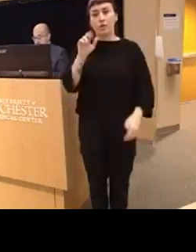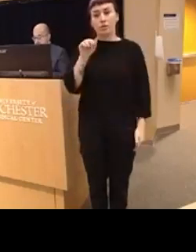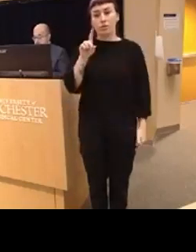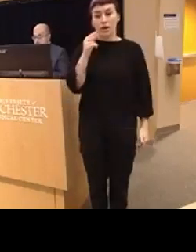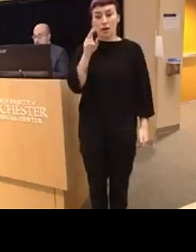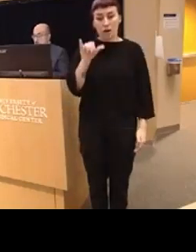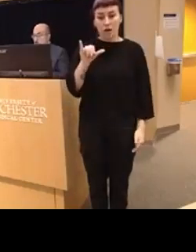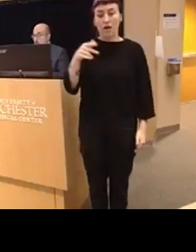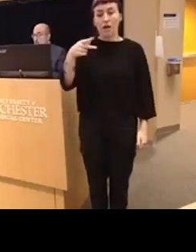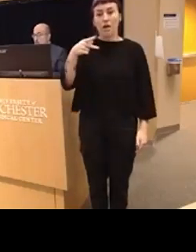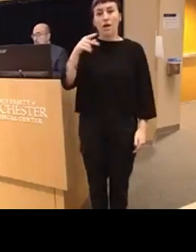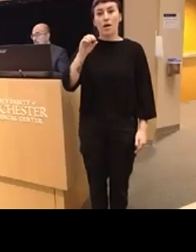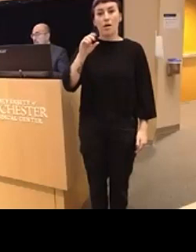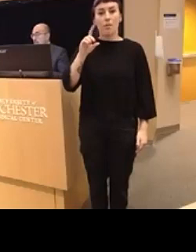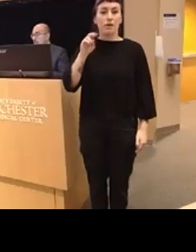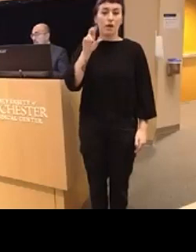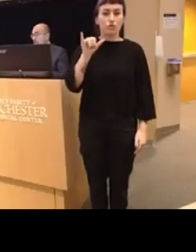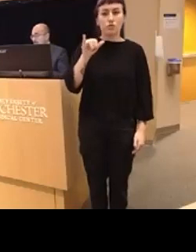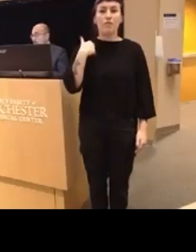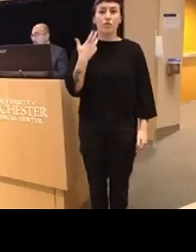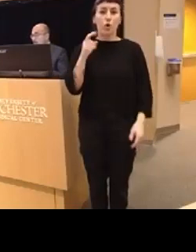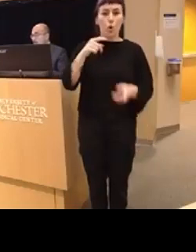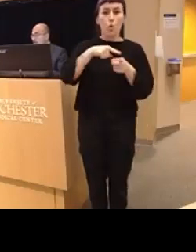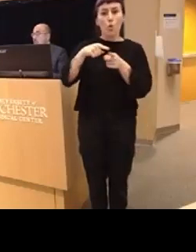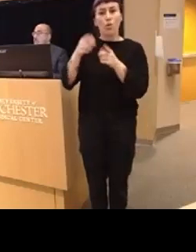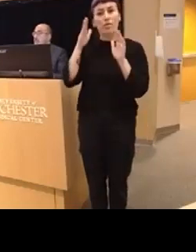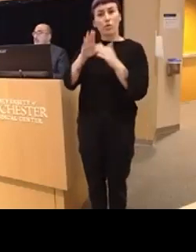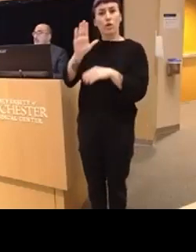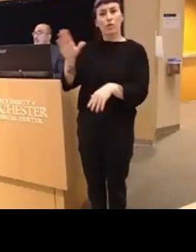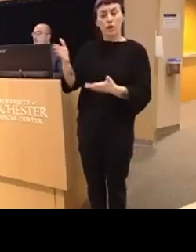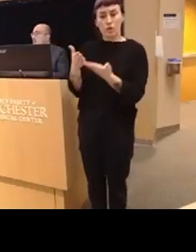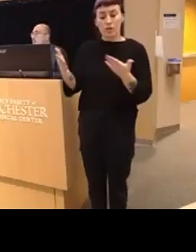and batry have their own p specialist and they focus on more of their things um there is some